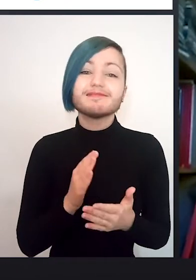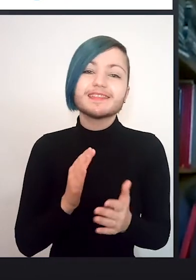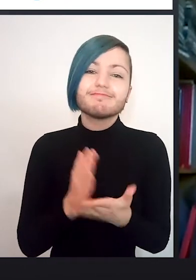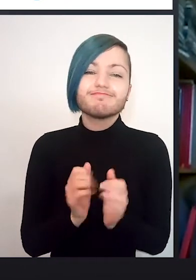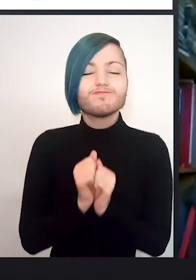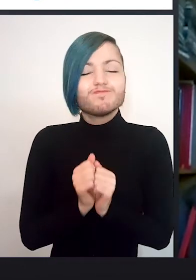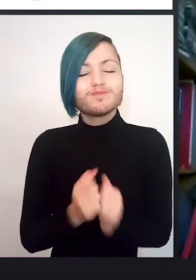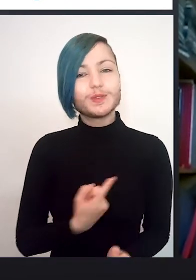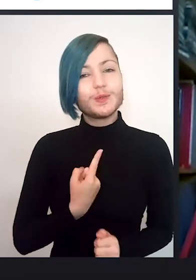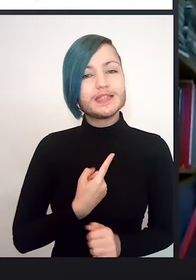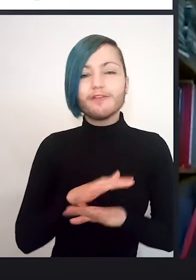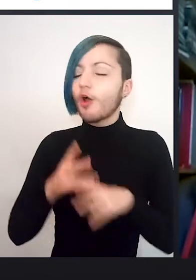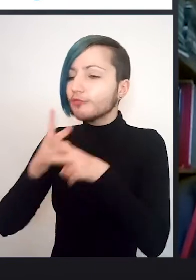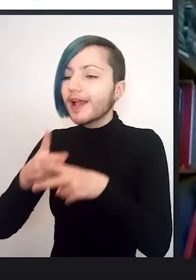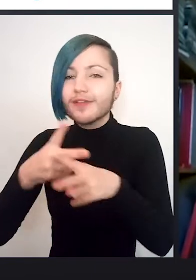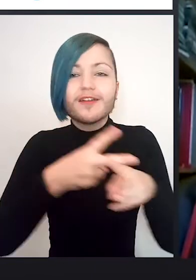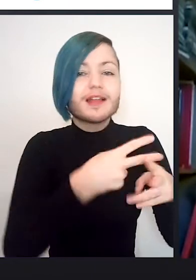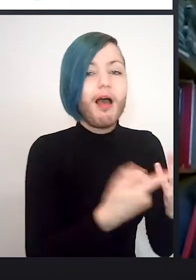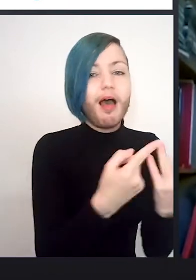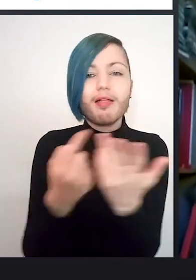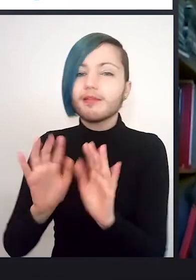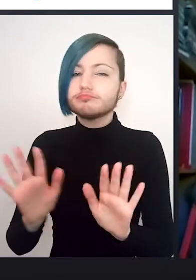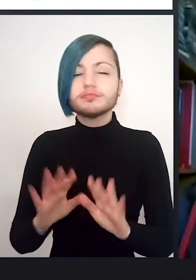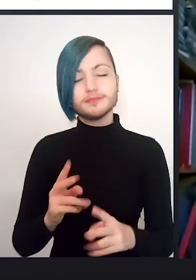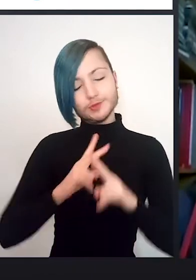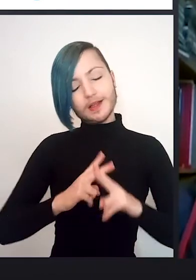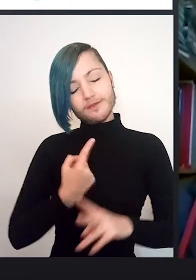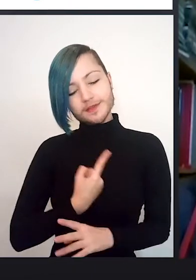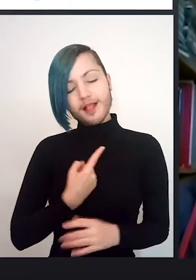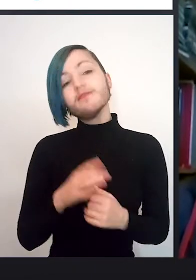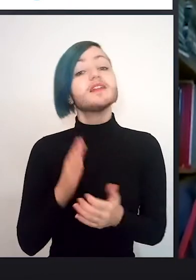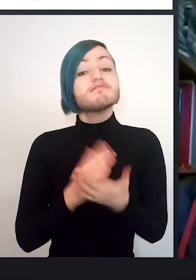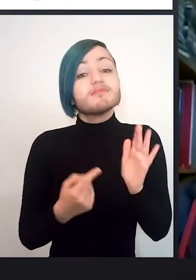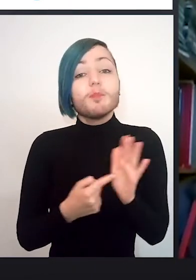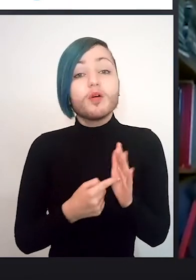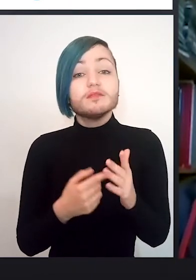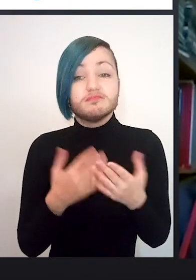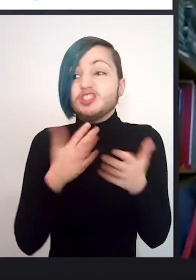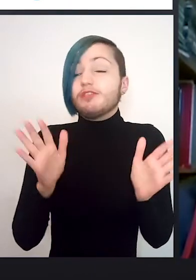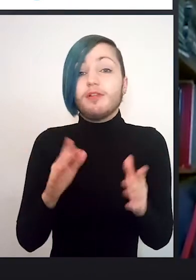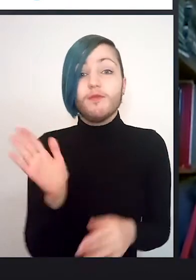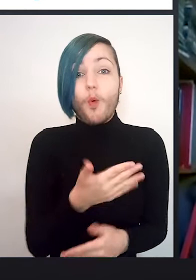Cherish yourself and not just other people. And that's good to do generally anyway, isn't it?